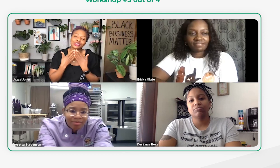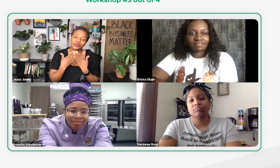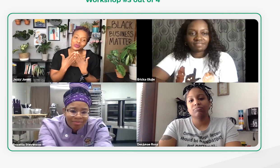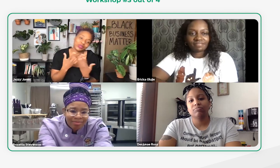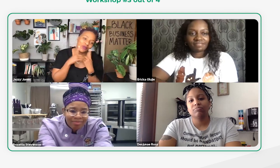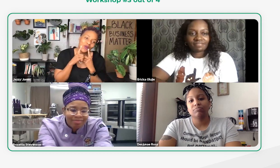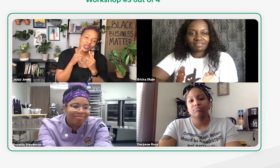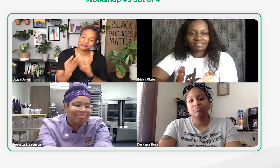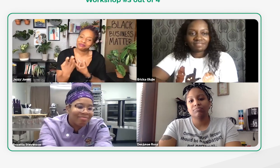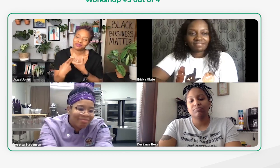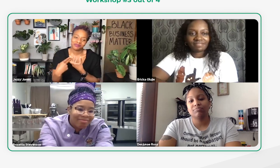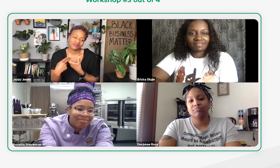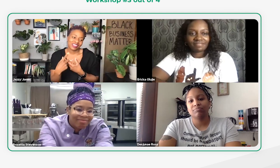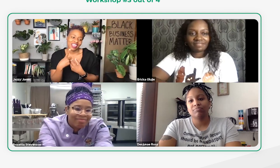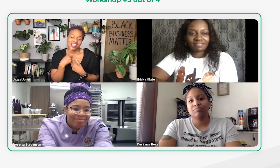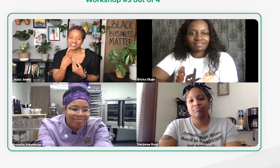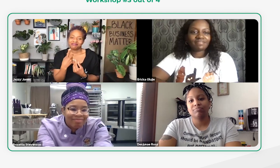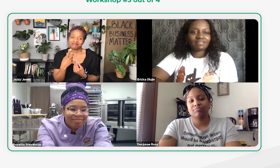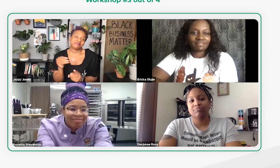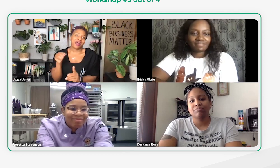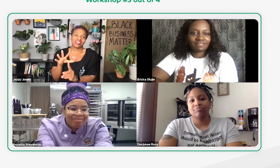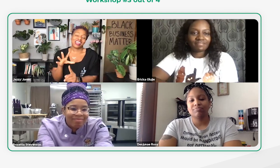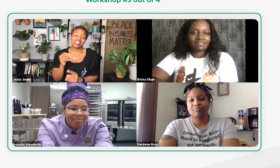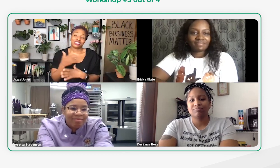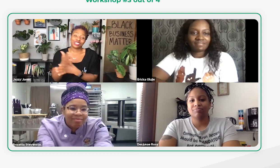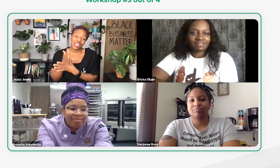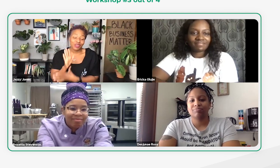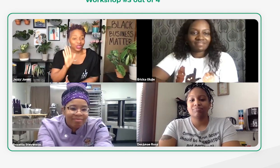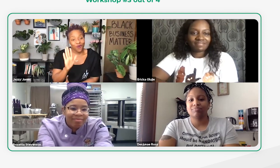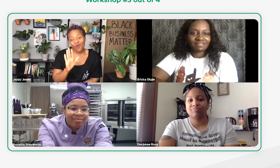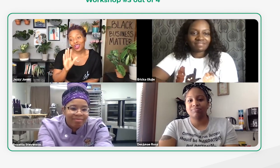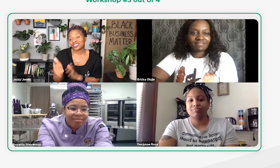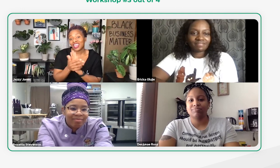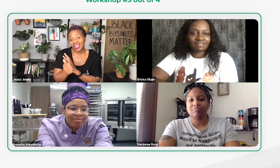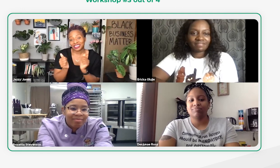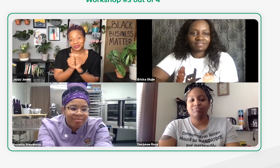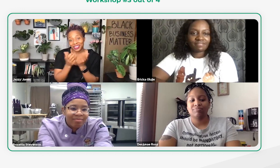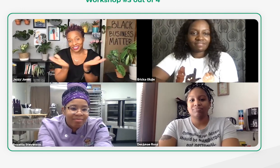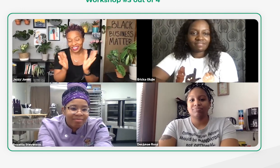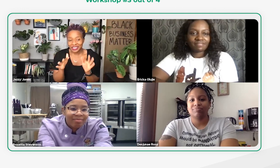my sincere gratitudes for all of you participating and putting yourself in the spotlight.